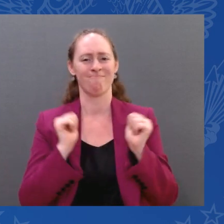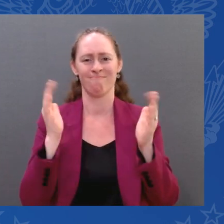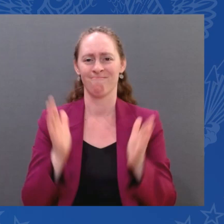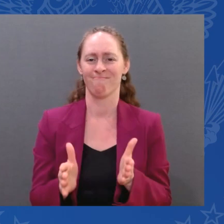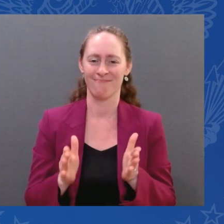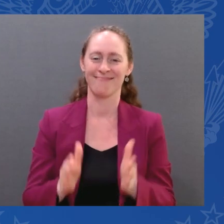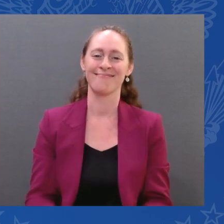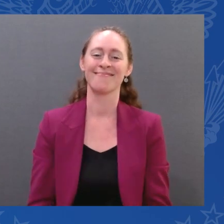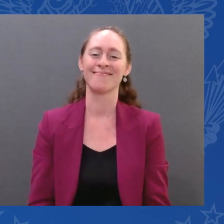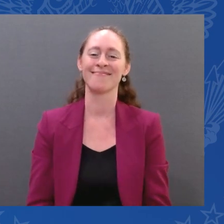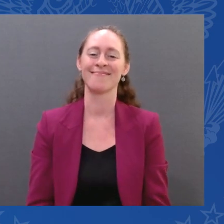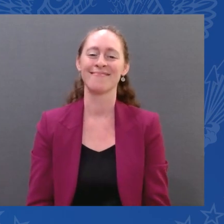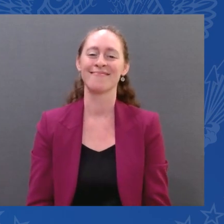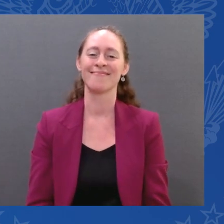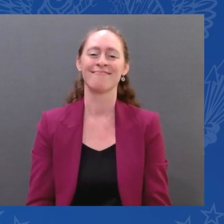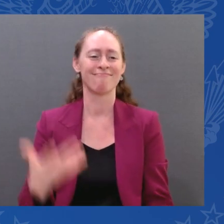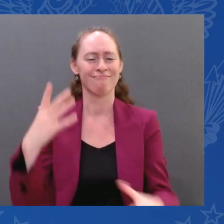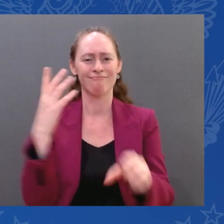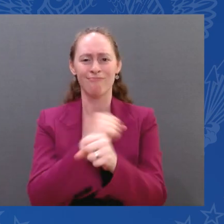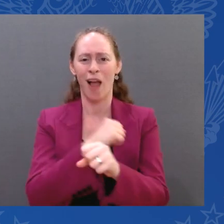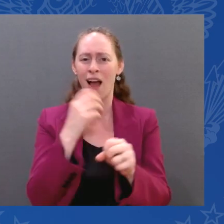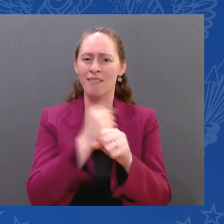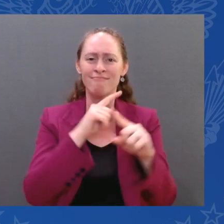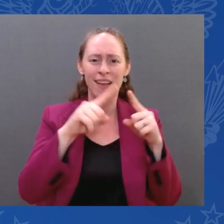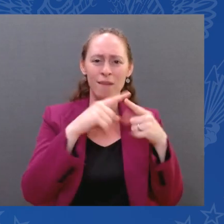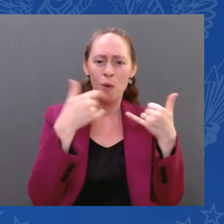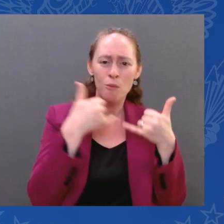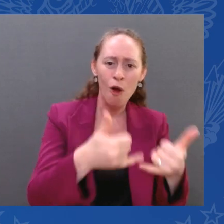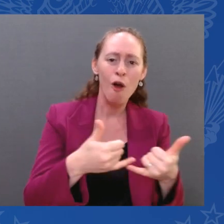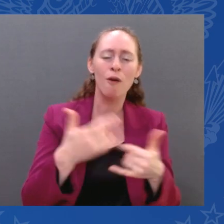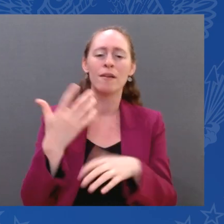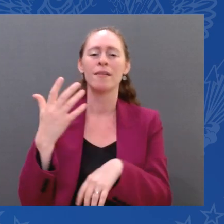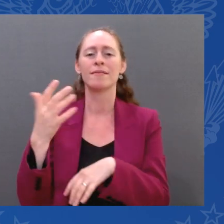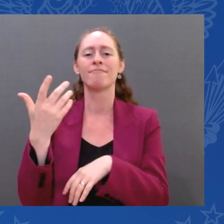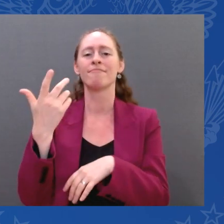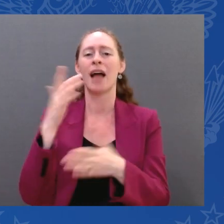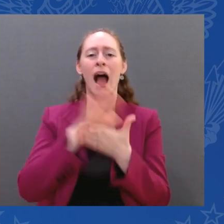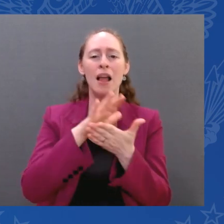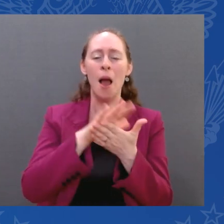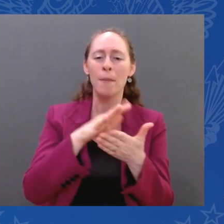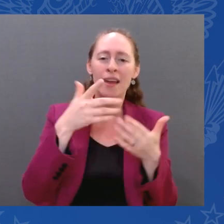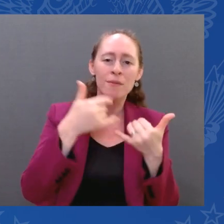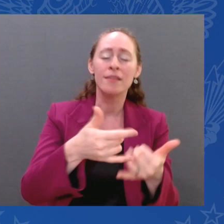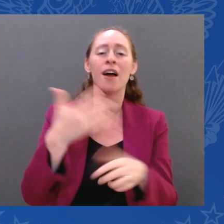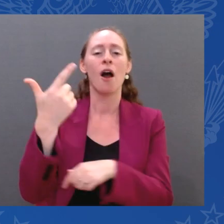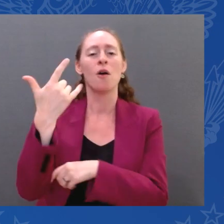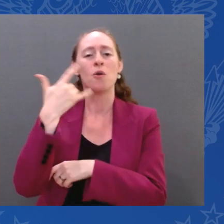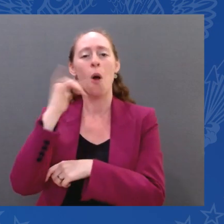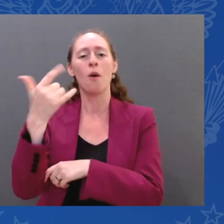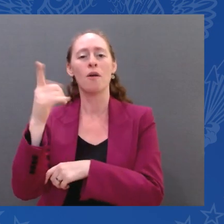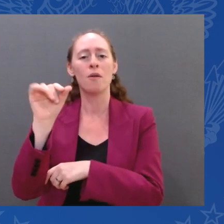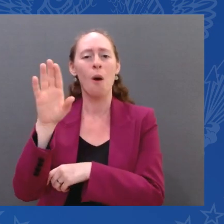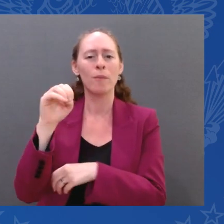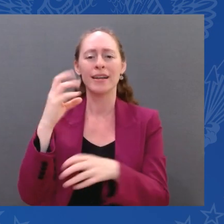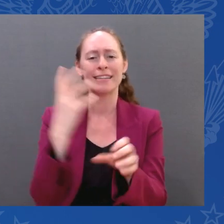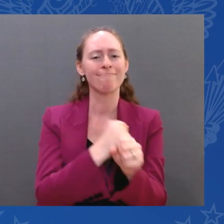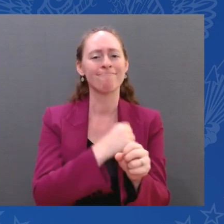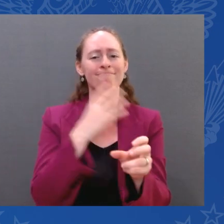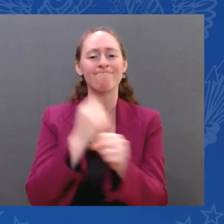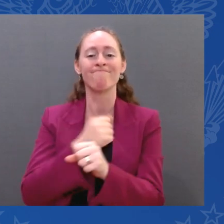and peers around the world. He couldn't be here today, but I'm -- I'll be giving him this award at a later date when he's able to get here.